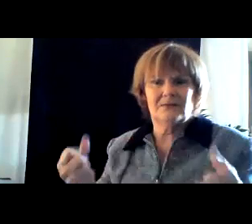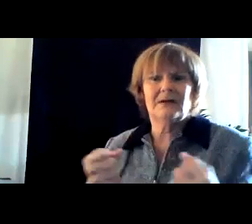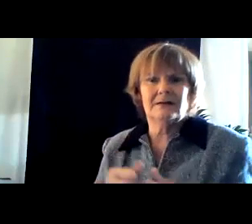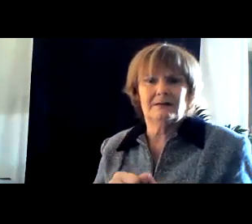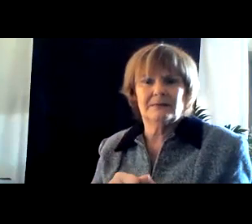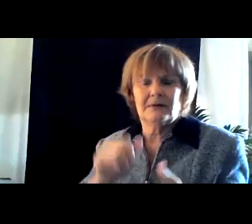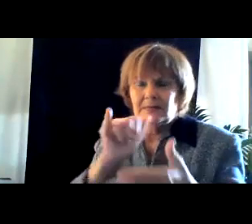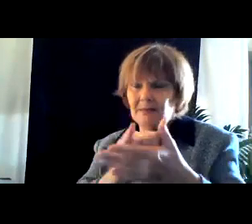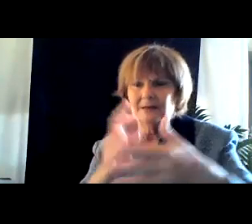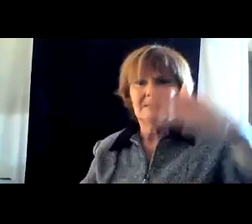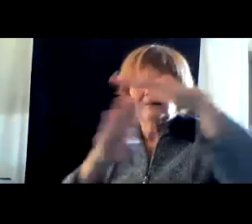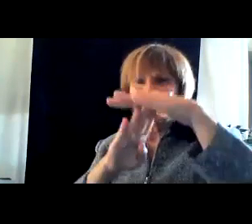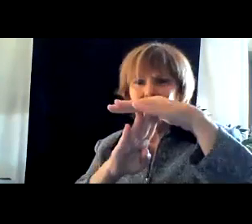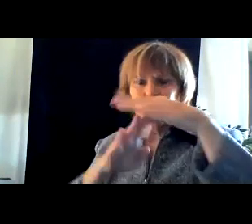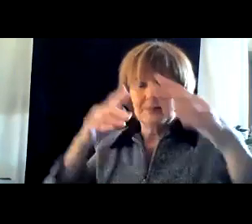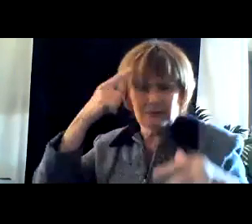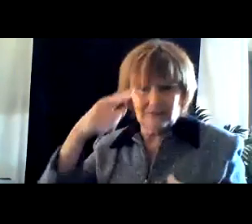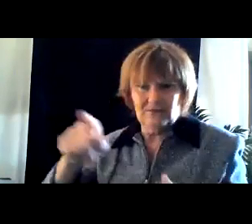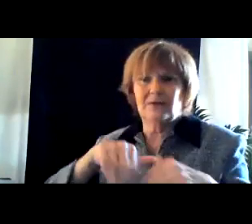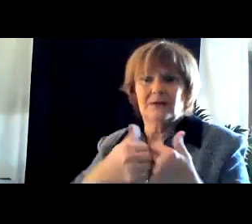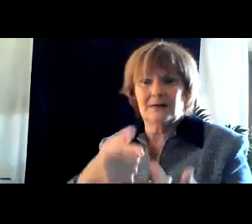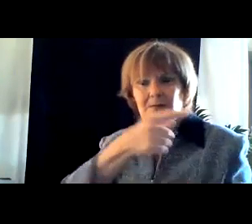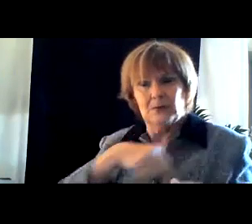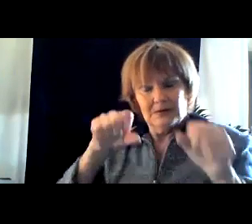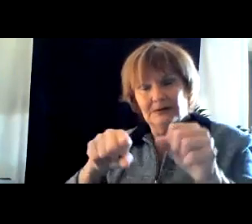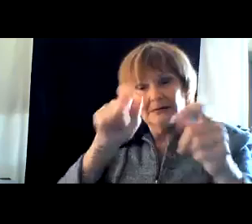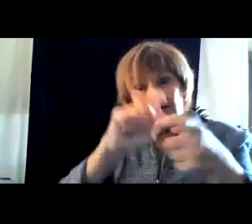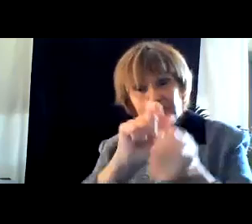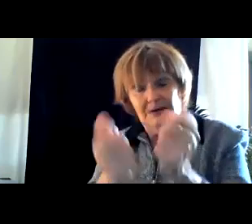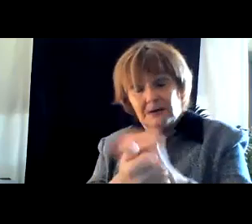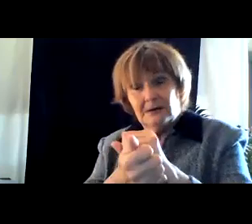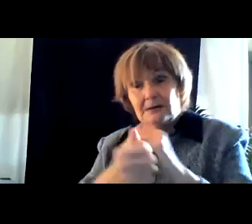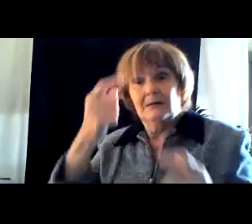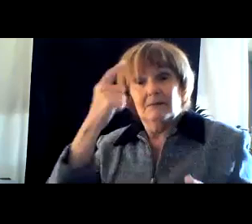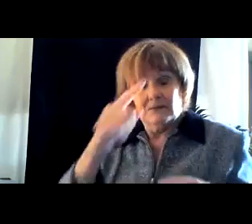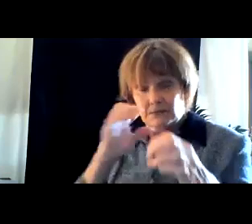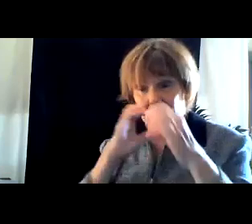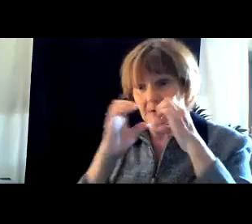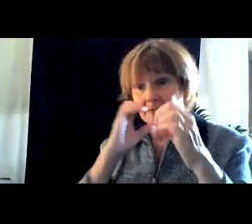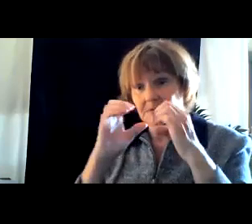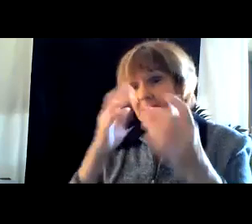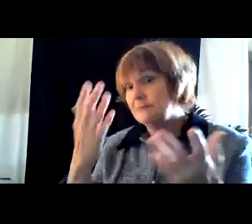in terms of how we change and how we shift it. And in order to have that conversation, perhaps we also need to go to the people